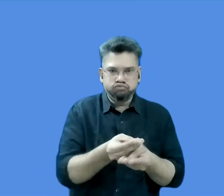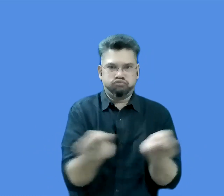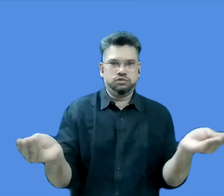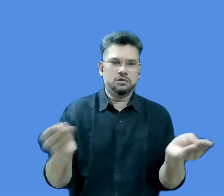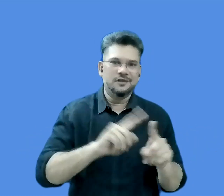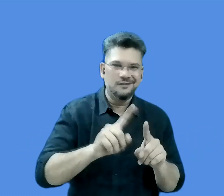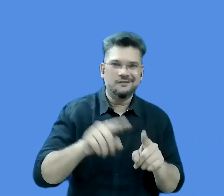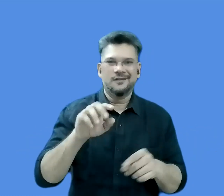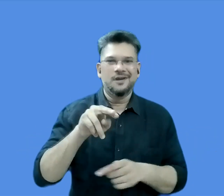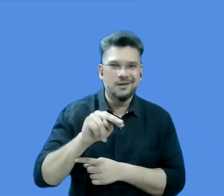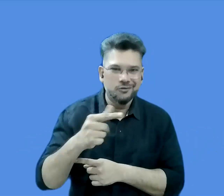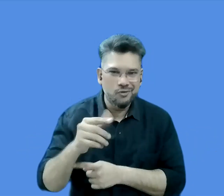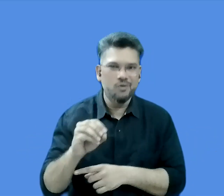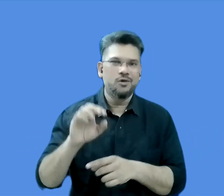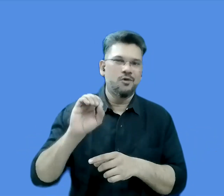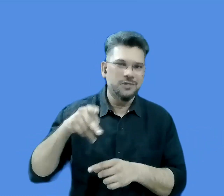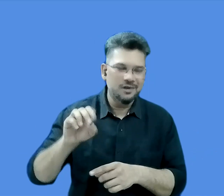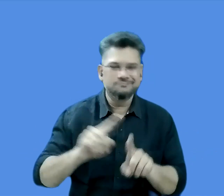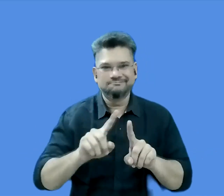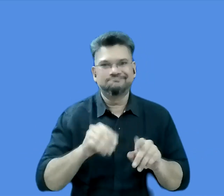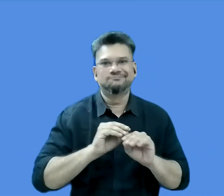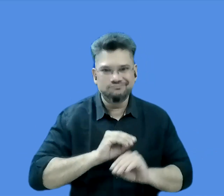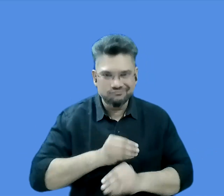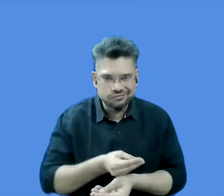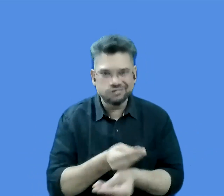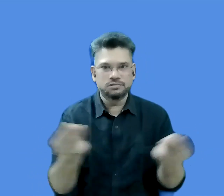and amongst other NGOs working in the field.